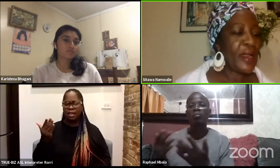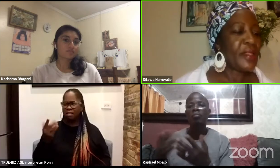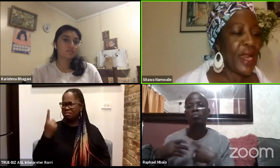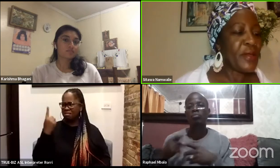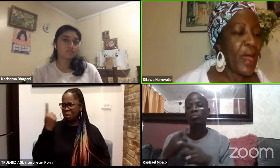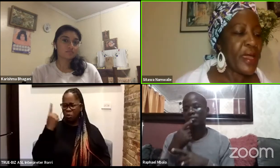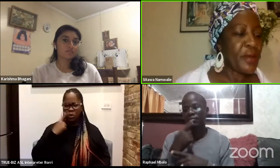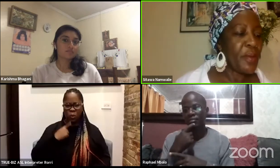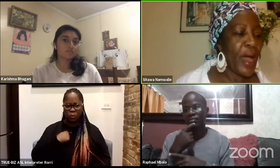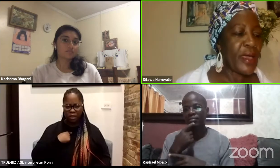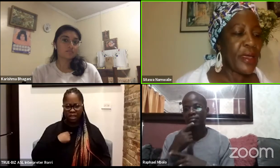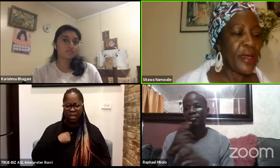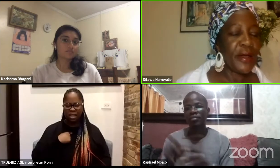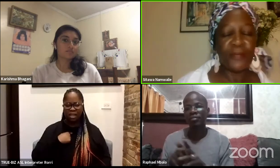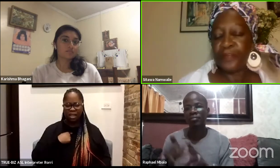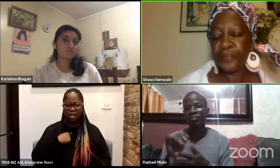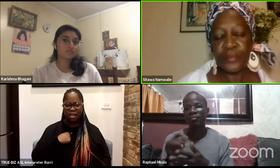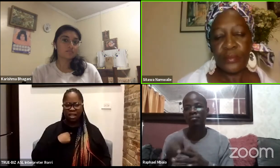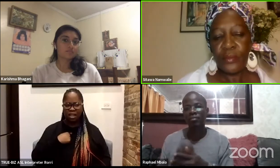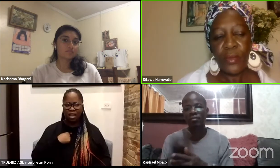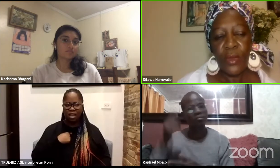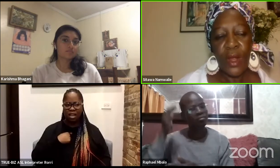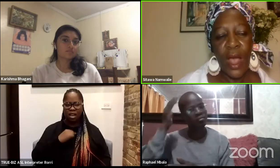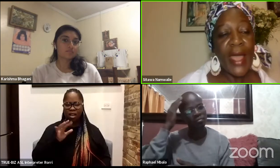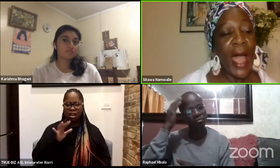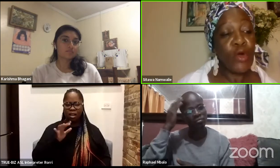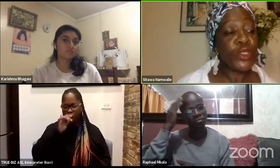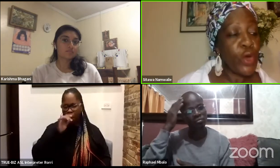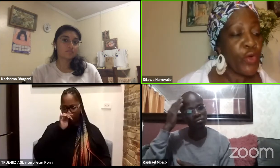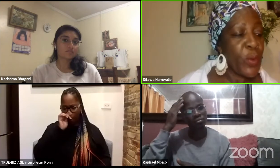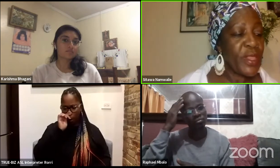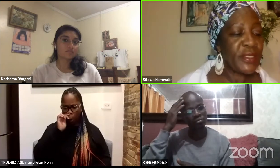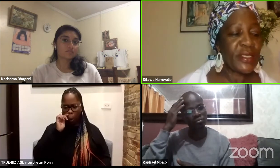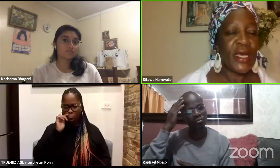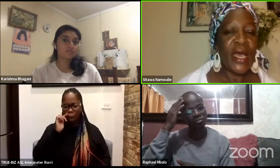and that I also agree with is that I embrace complexity.